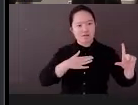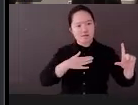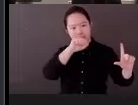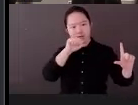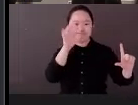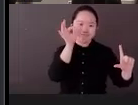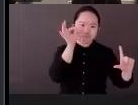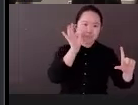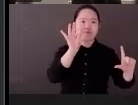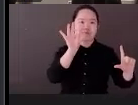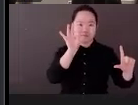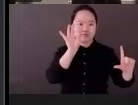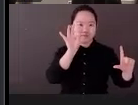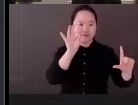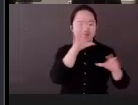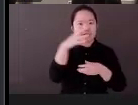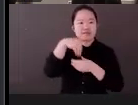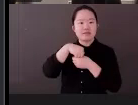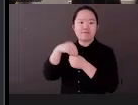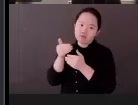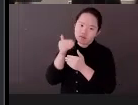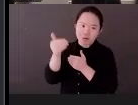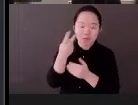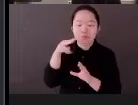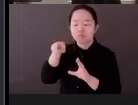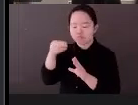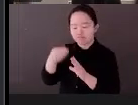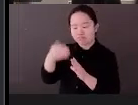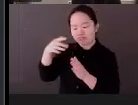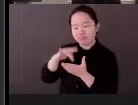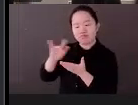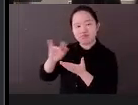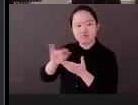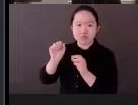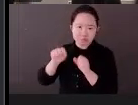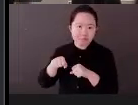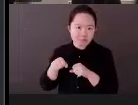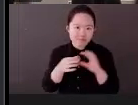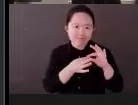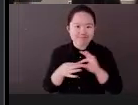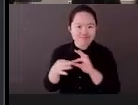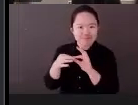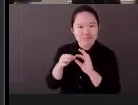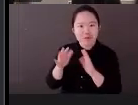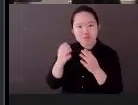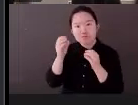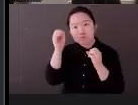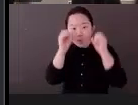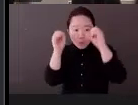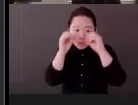that leads you to Googles documentation about this issue, if you wanna learn more.